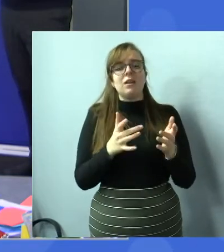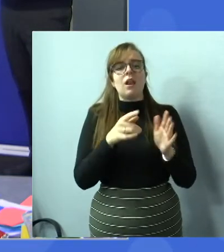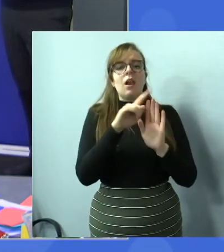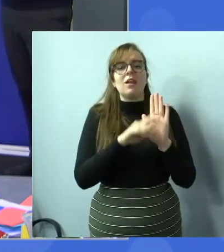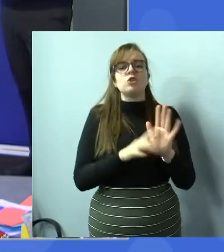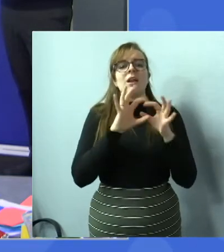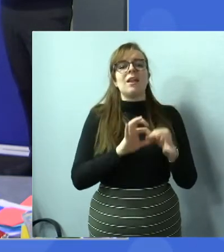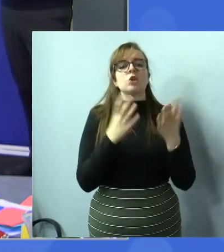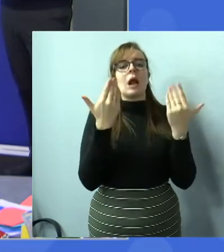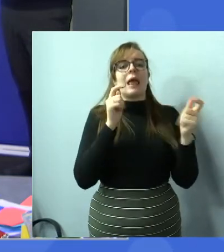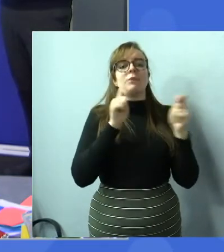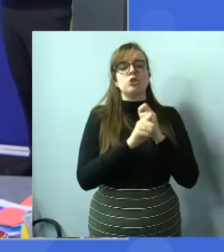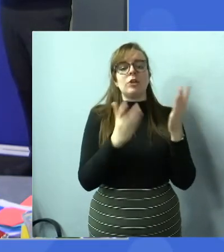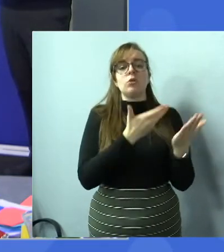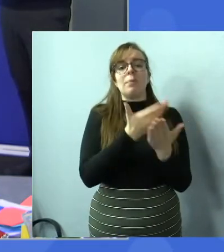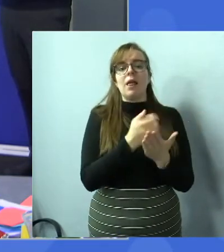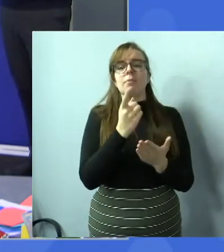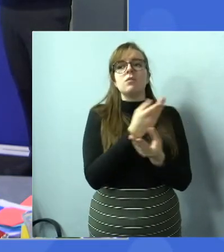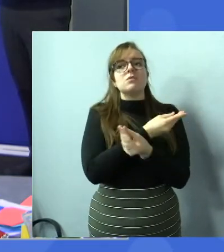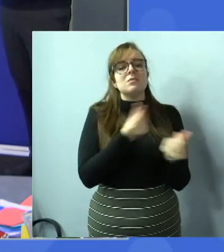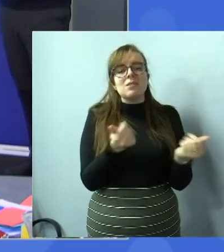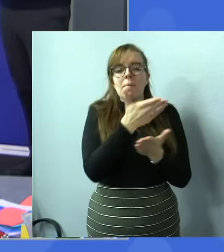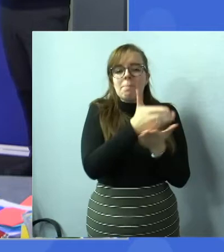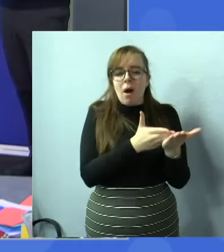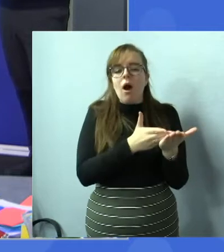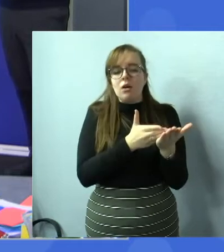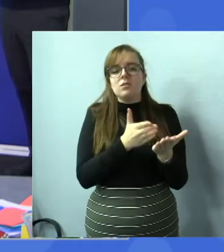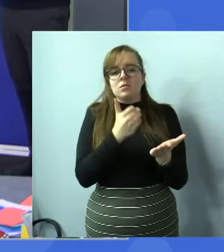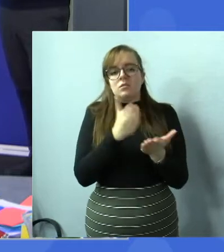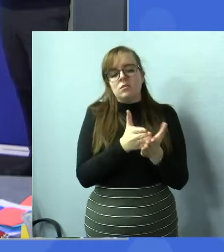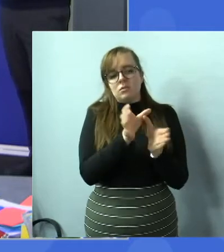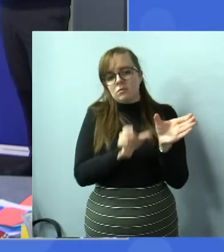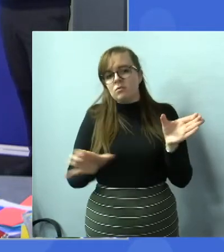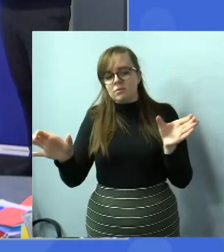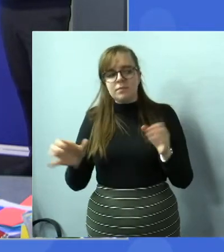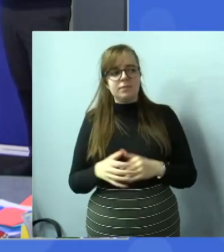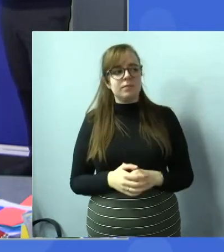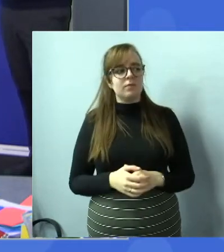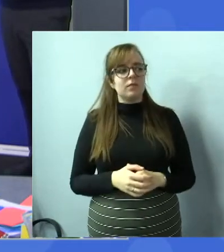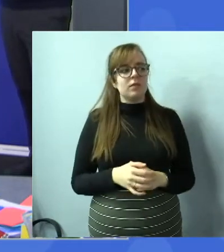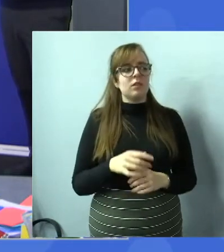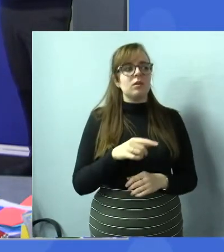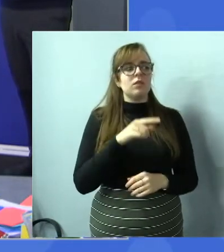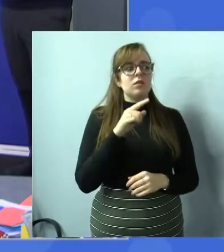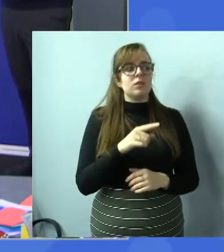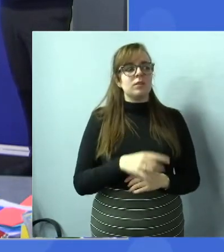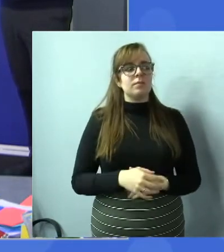are areas of s that will be little rich that they devote because presumably our